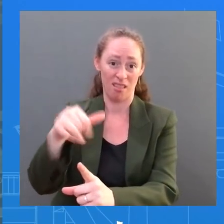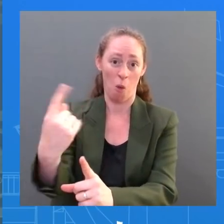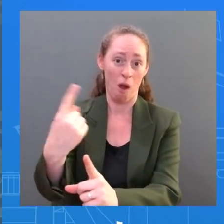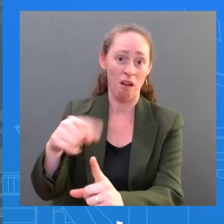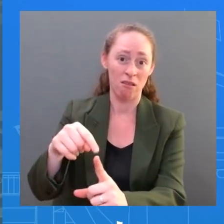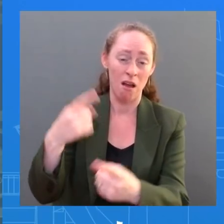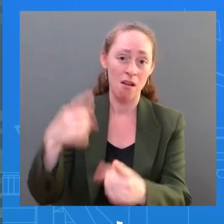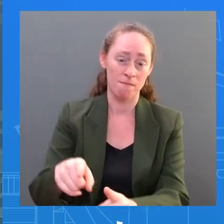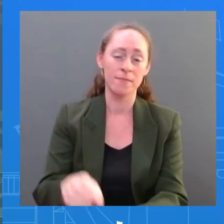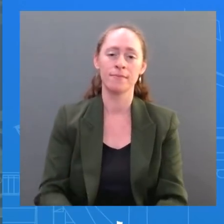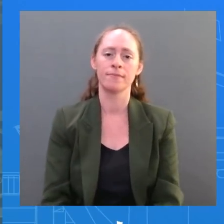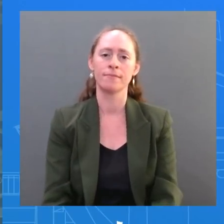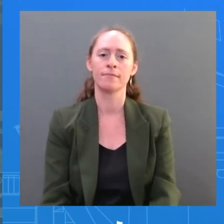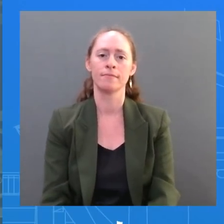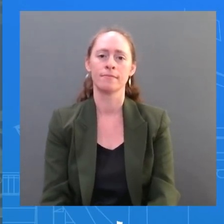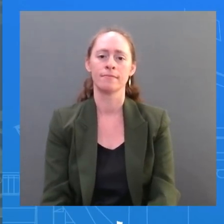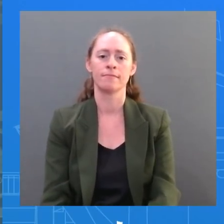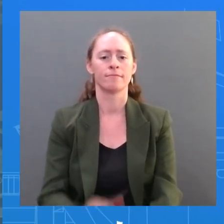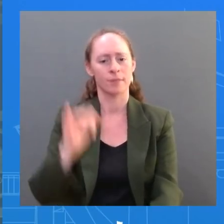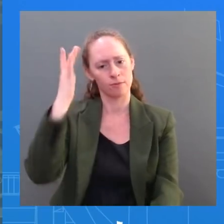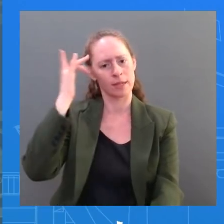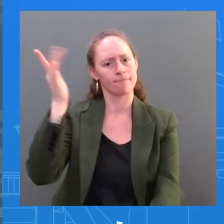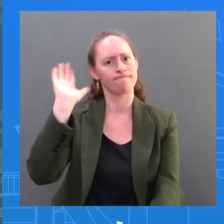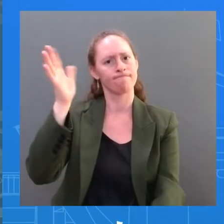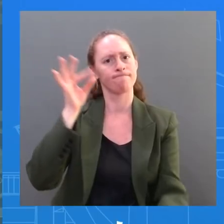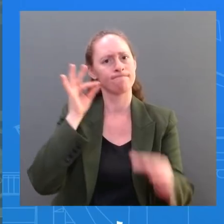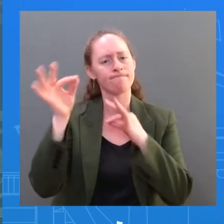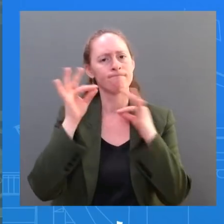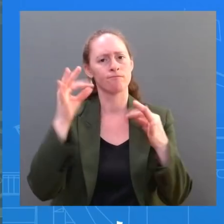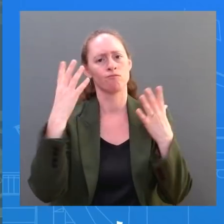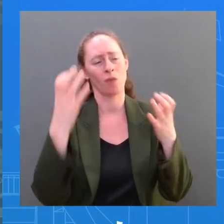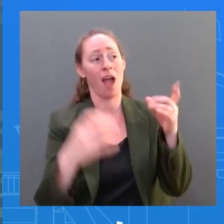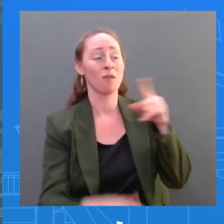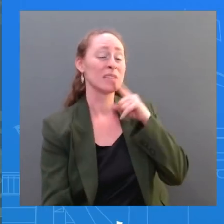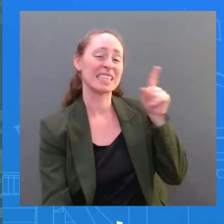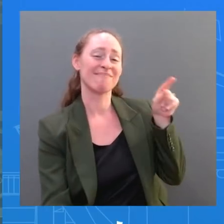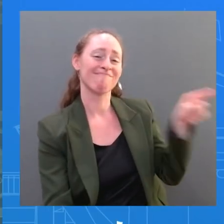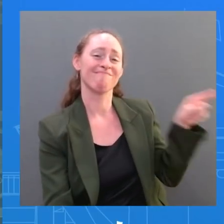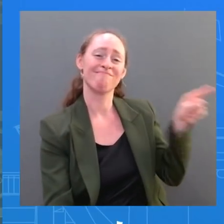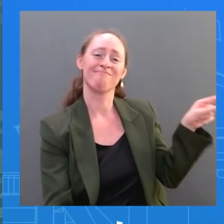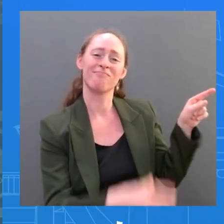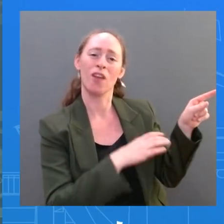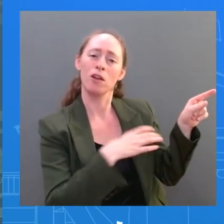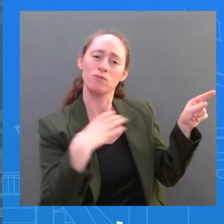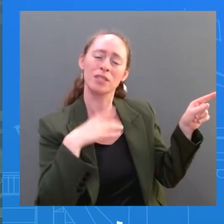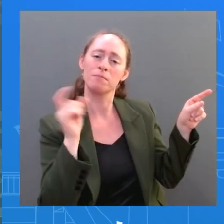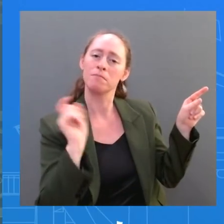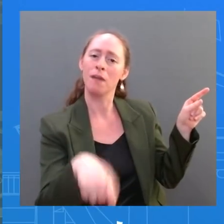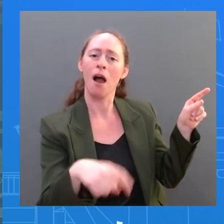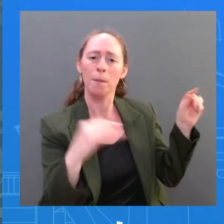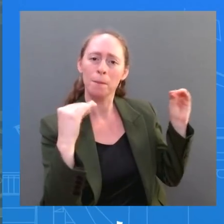That is why he is using his legal authority and making -- and made an announcement on the executive authority --